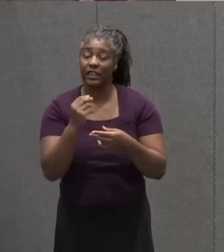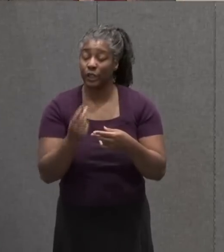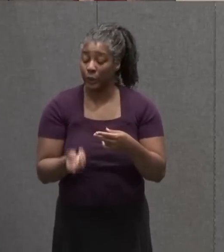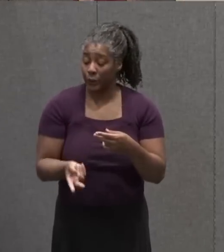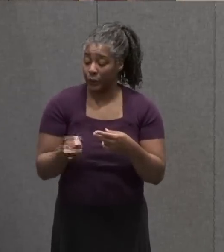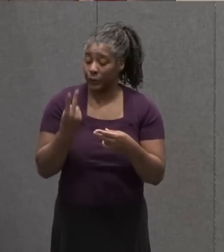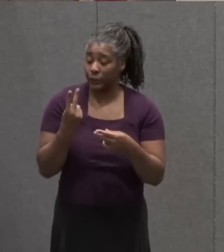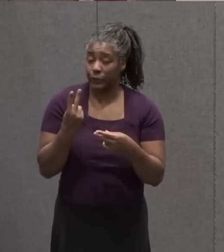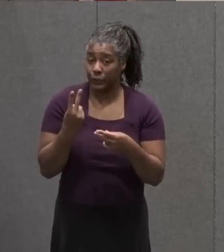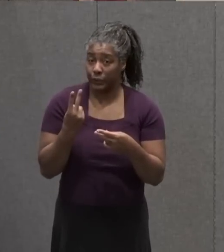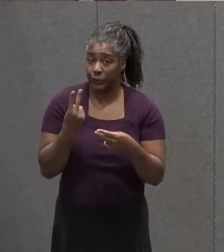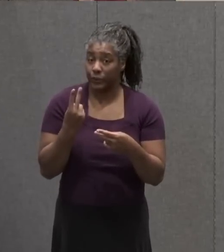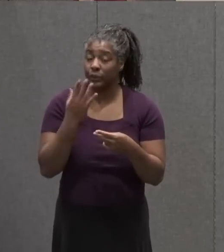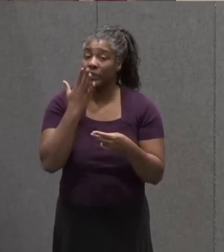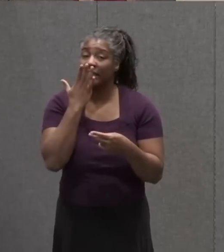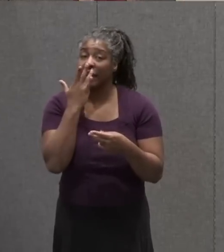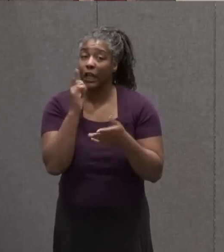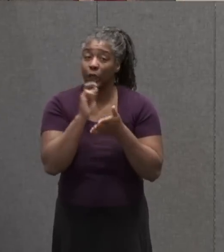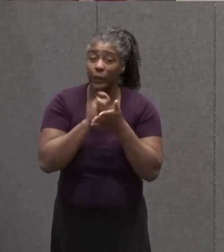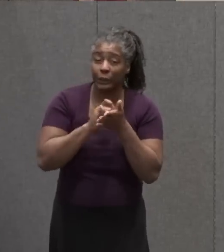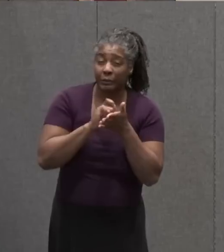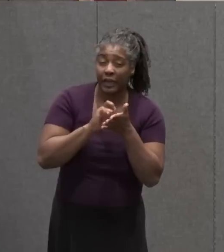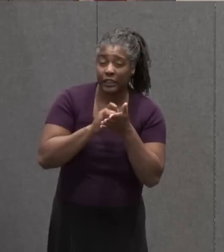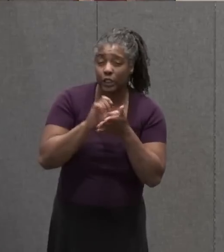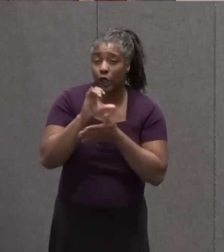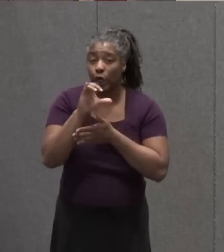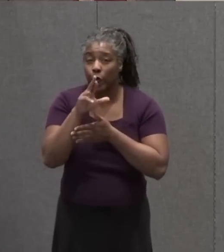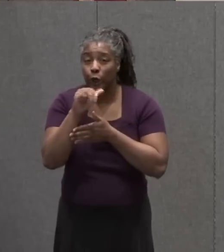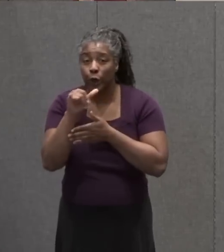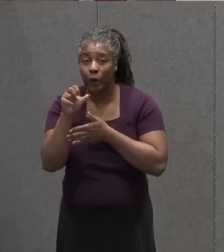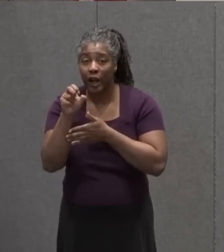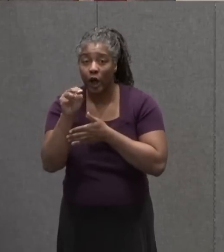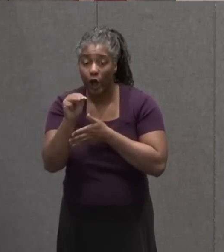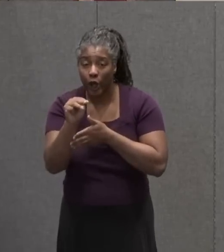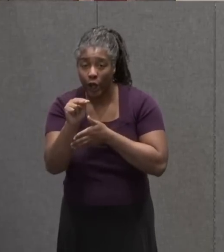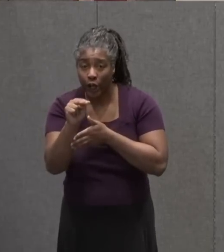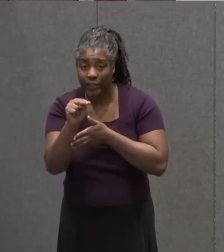colored pencils, crayons, markers, any of them work.